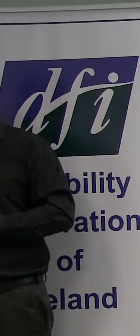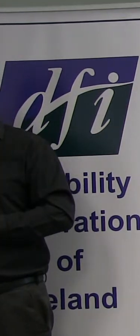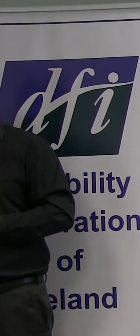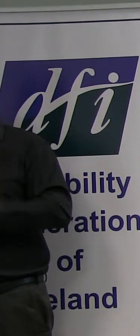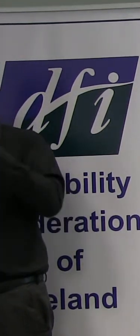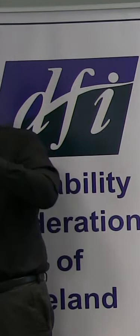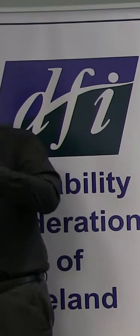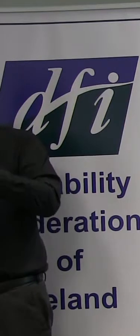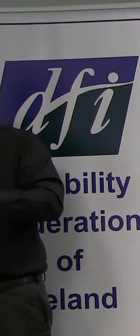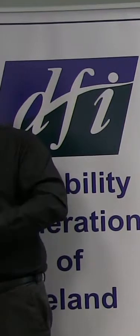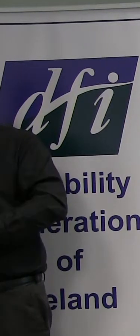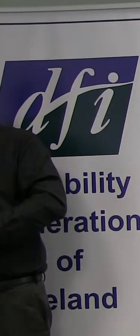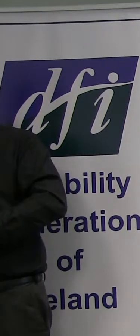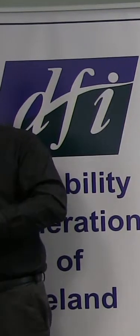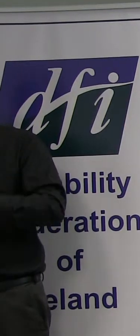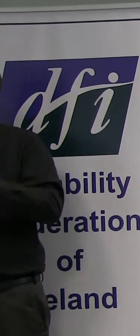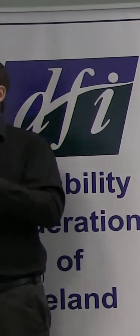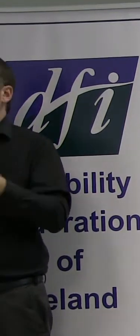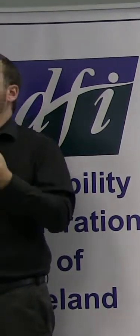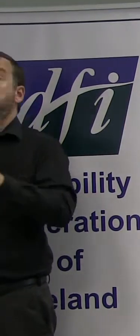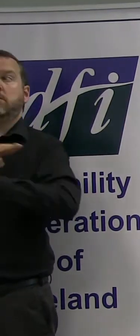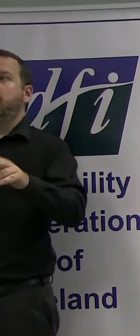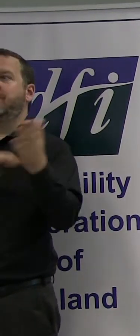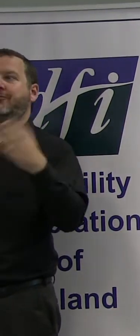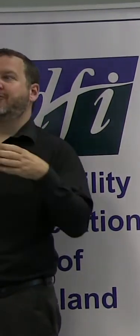who aren't registered iris charges for sentiments that pouch the bags that come